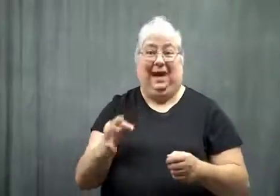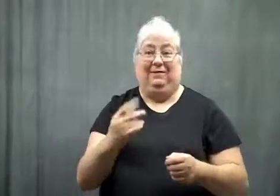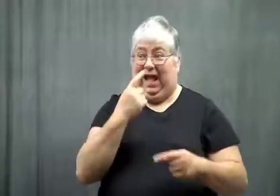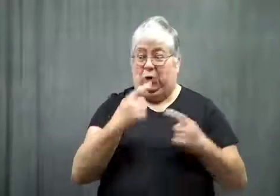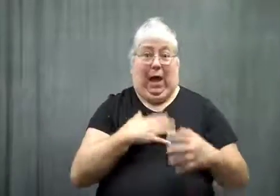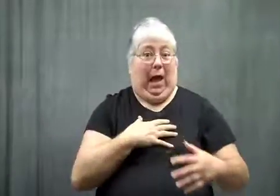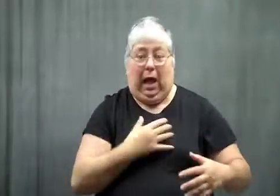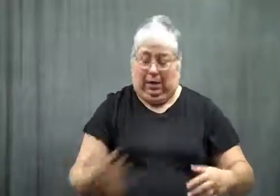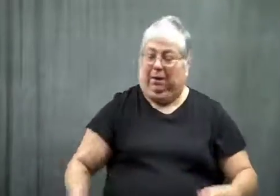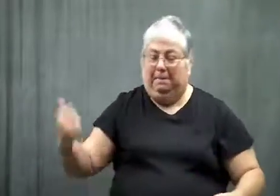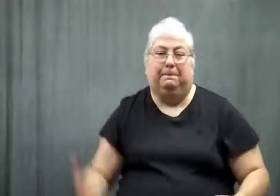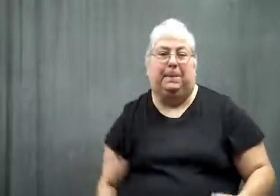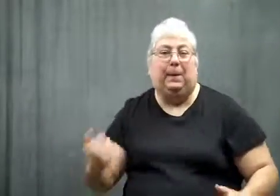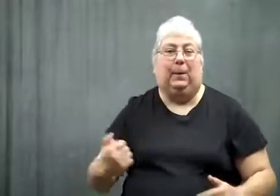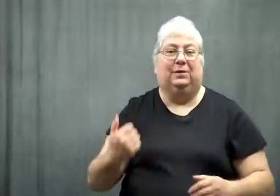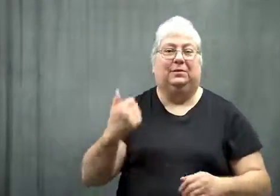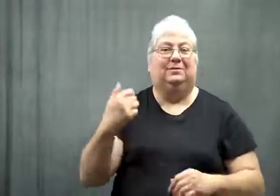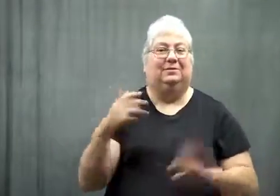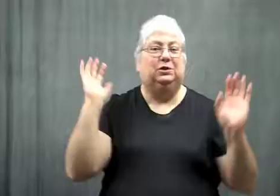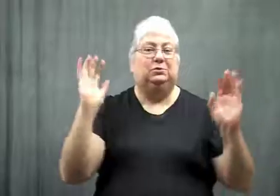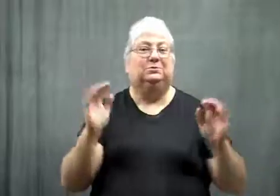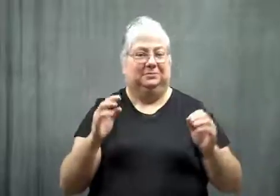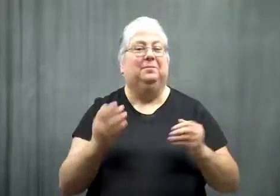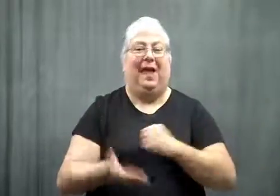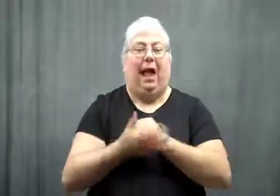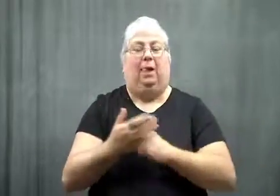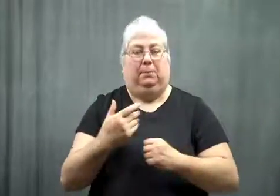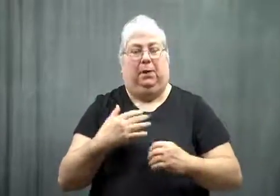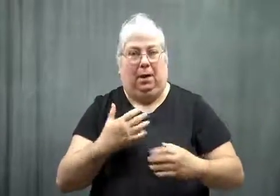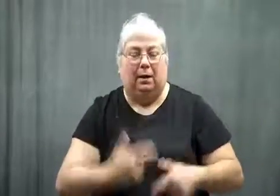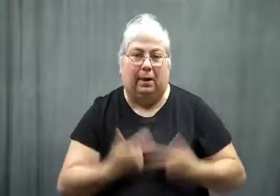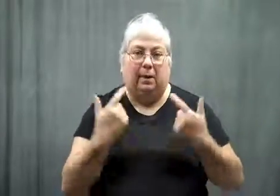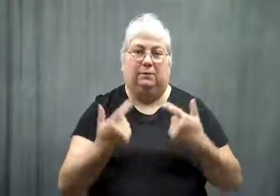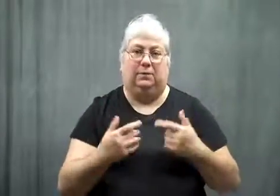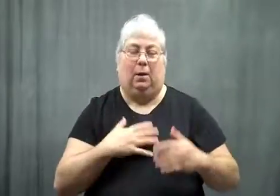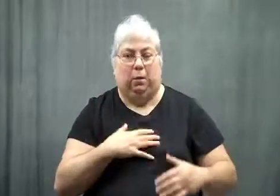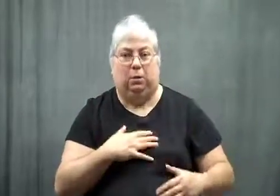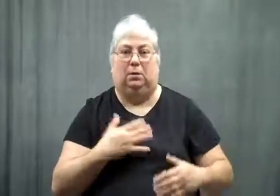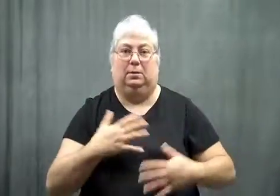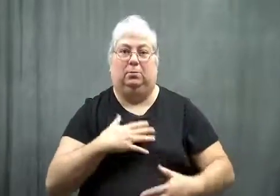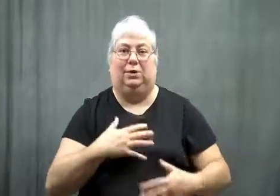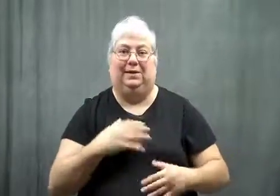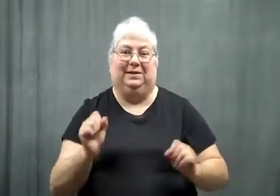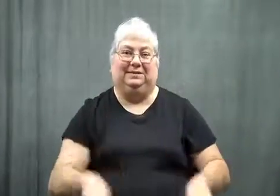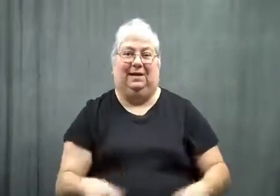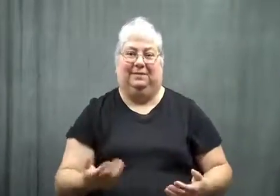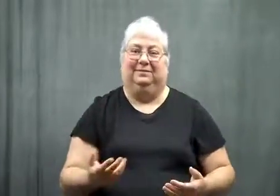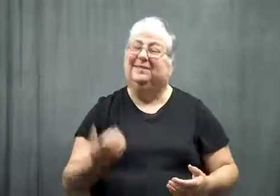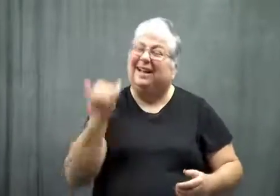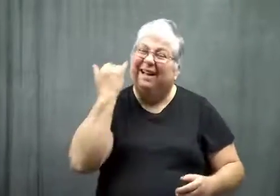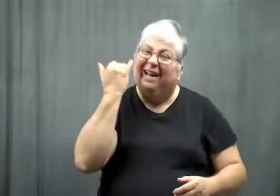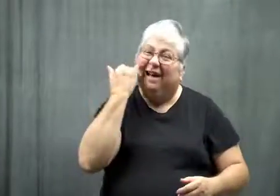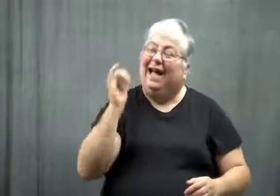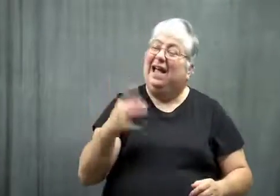When they have a reaction, they can quickly inject themselves and be able to breathe and live.